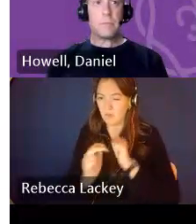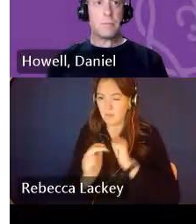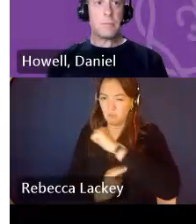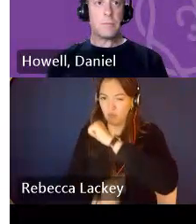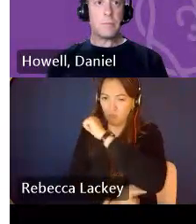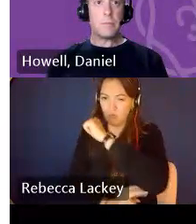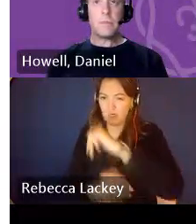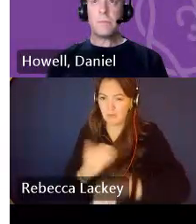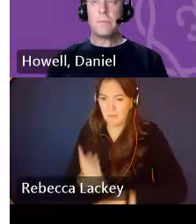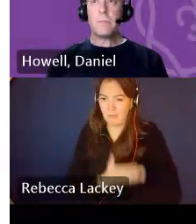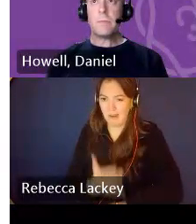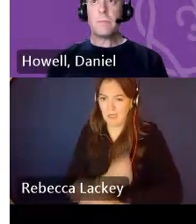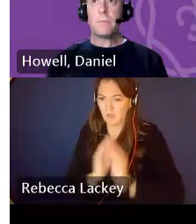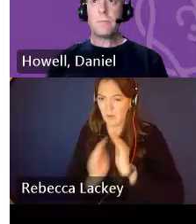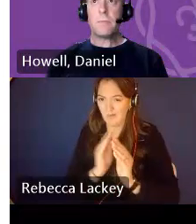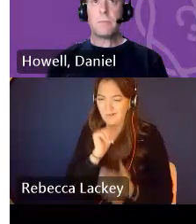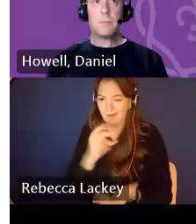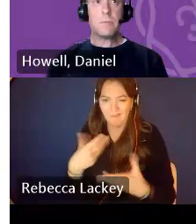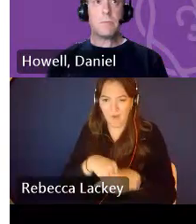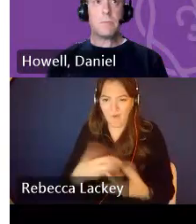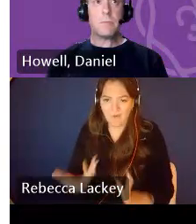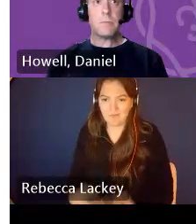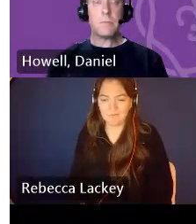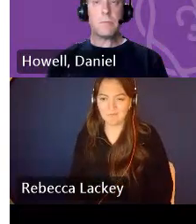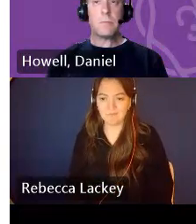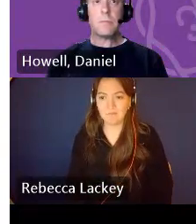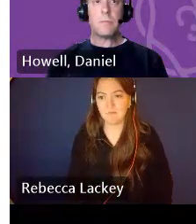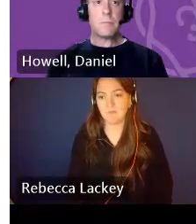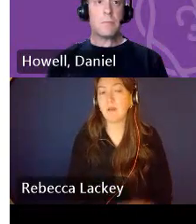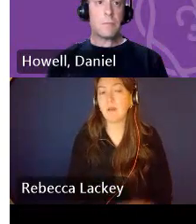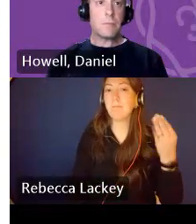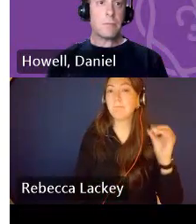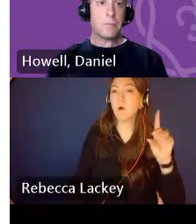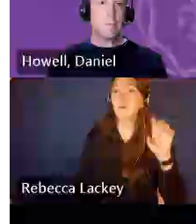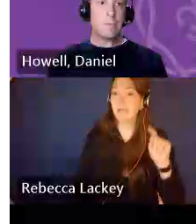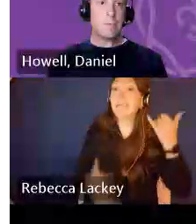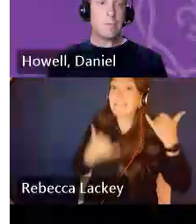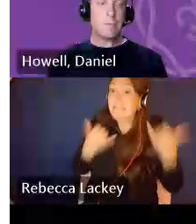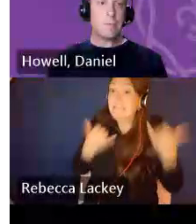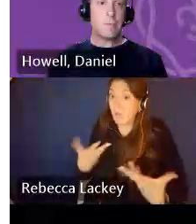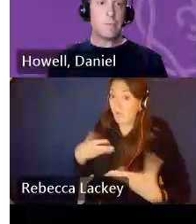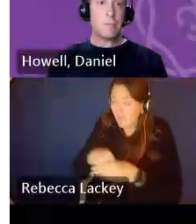maintenance or repair or replacement project. MDOT will only now be involved because of the federal